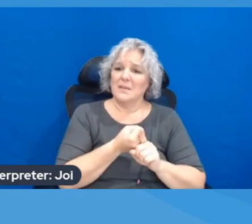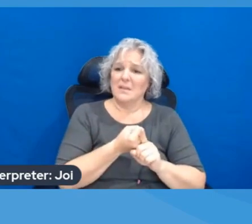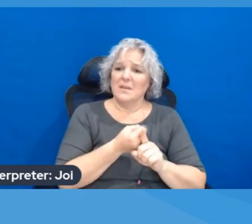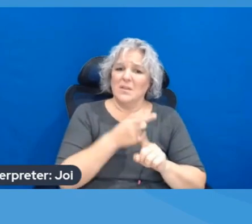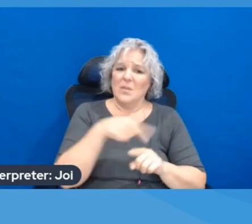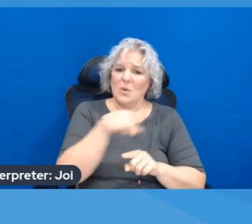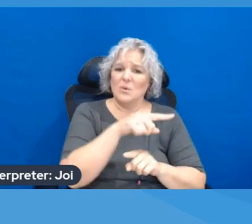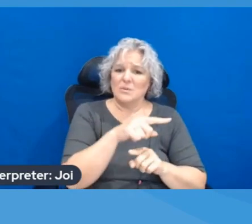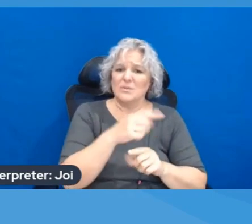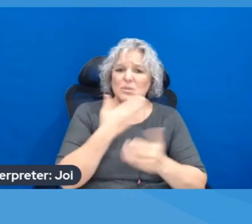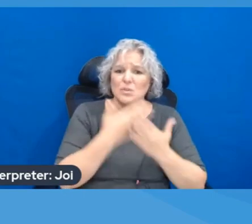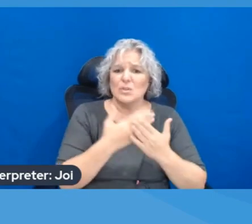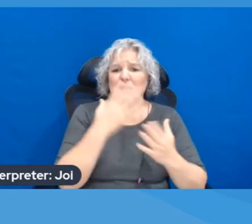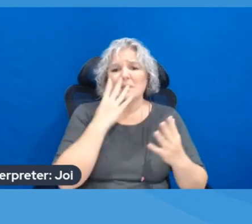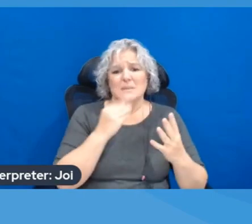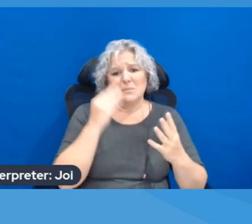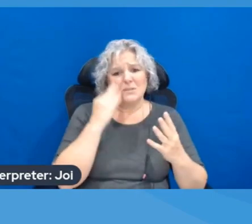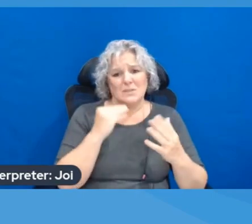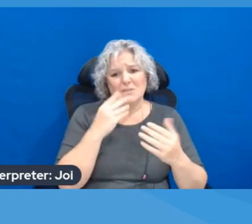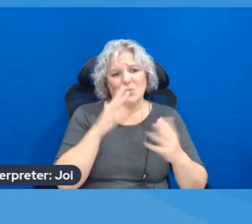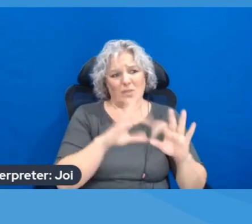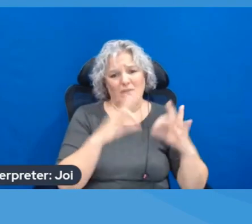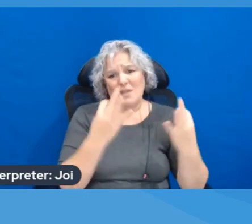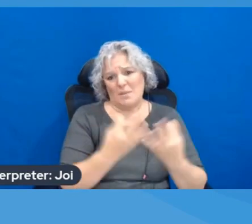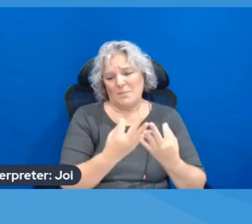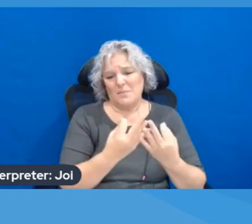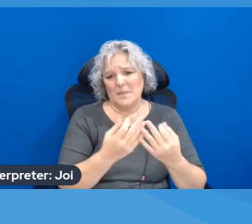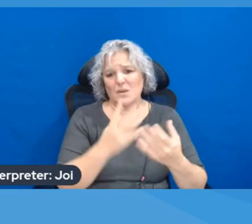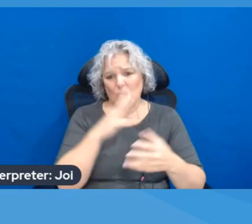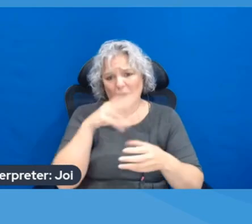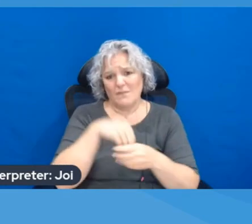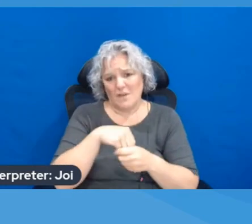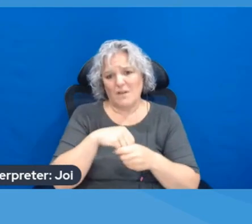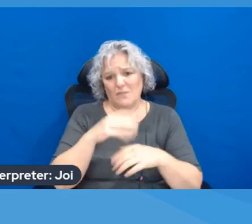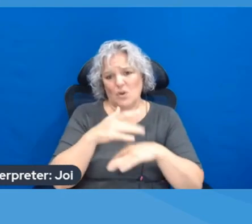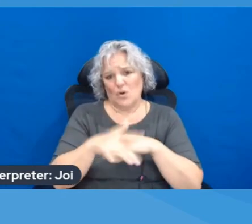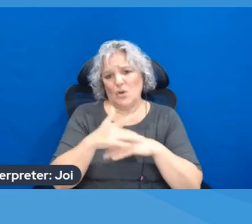of our children and families who are engaging in early intervention services.